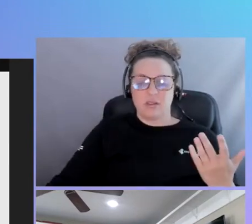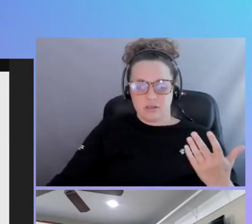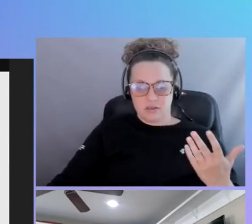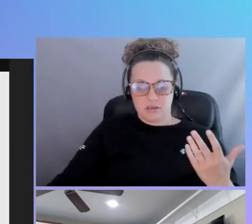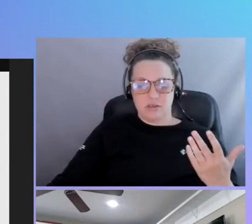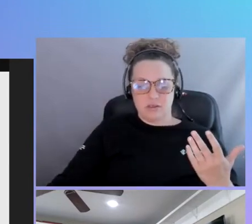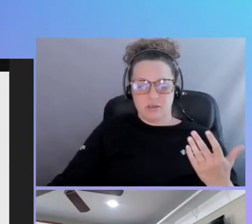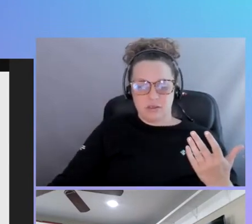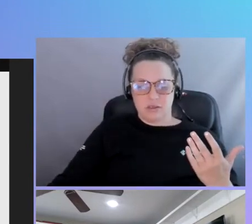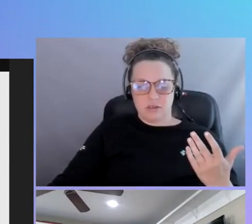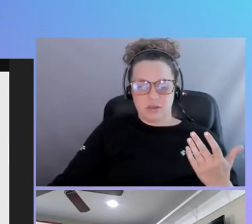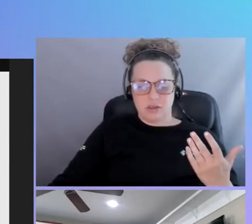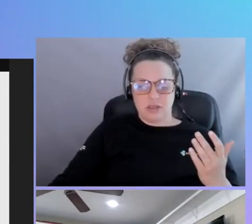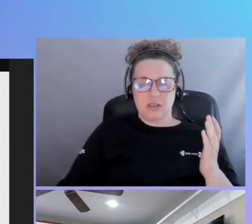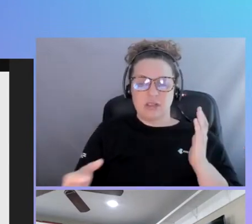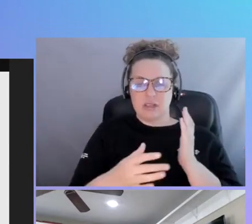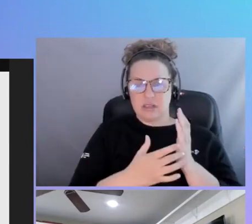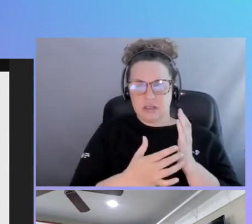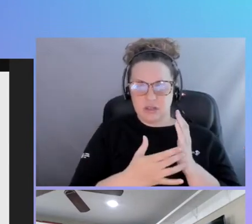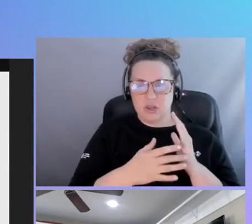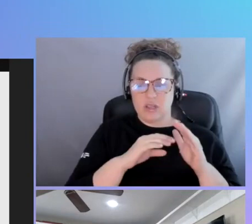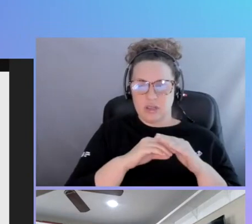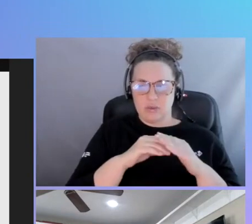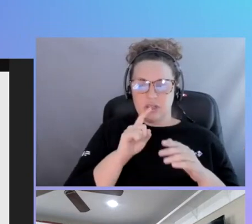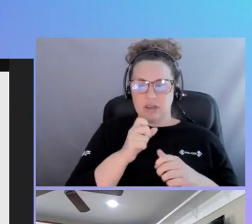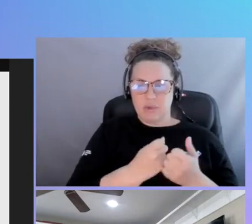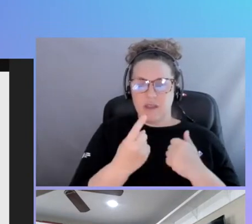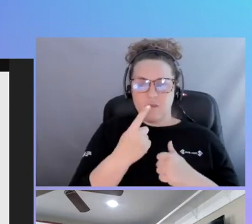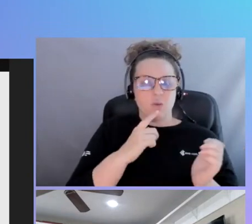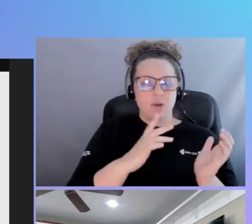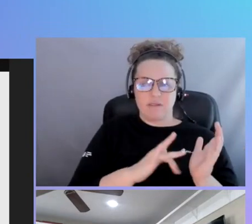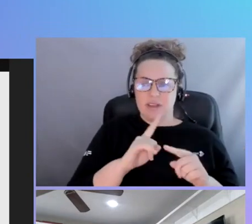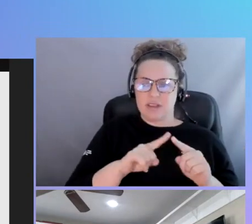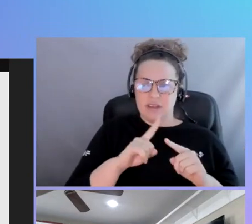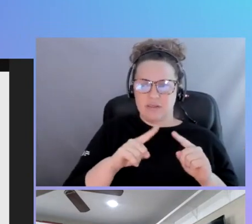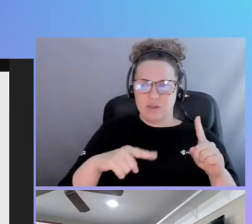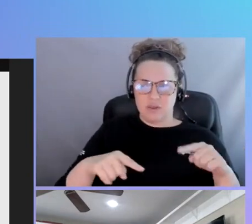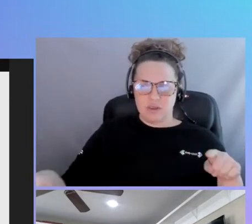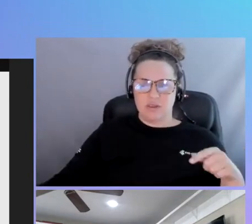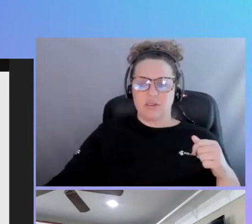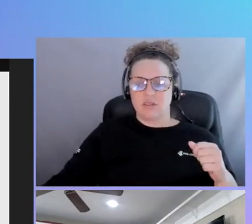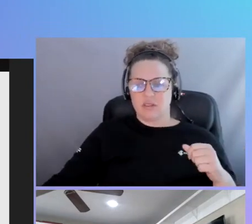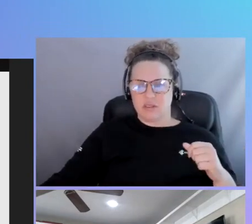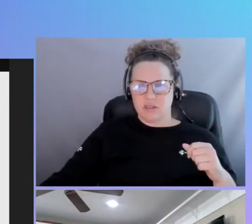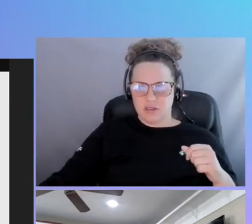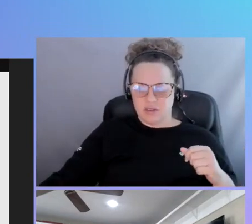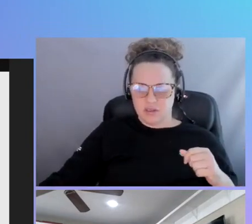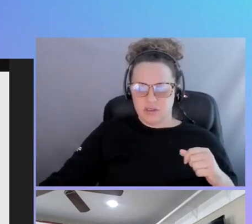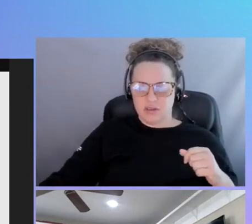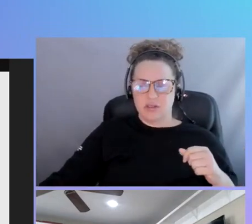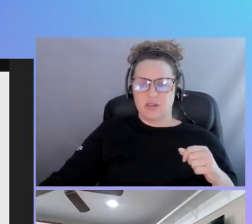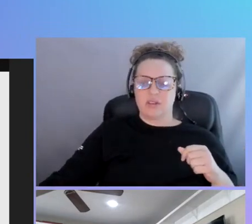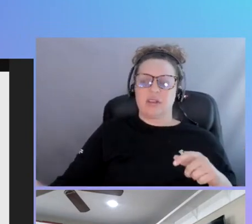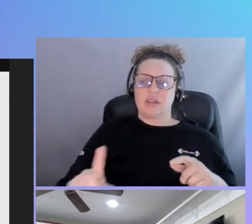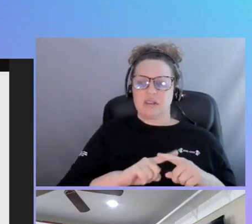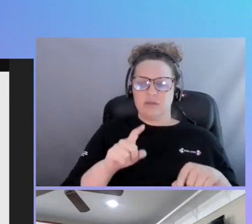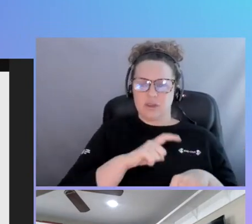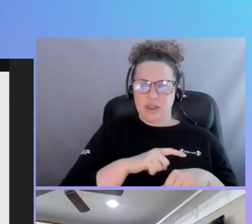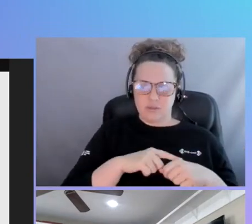everyone. We all take advantage of it in different ways at different points in our life, but would you really want to say